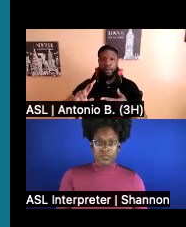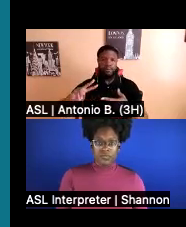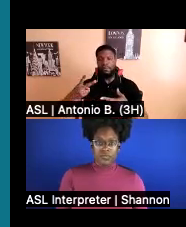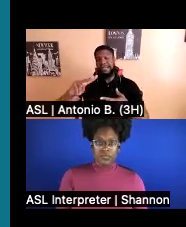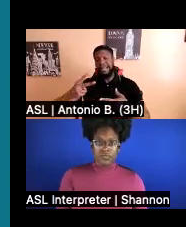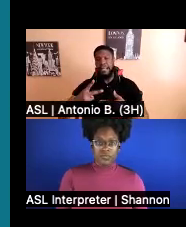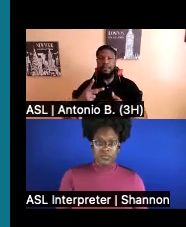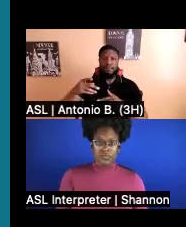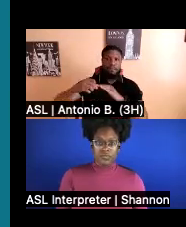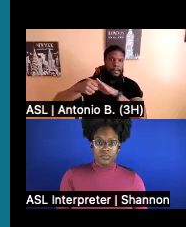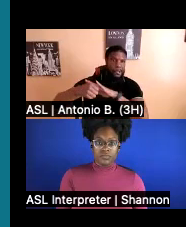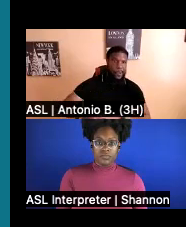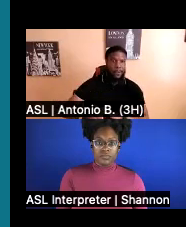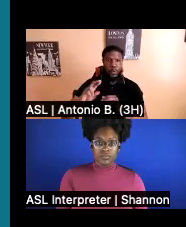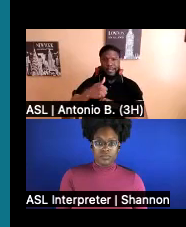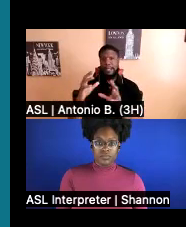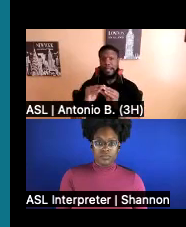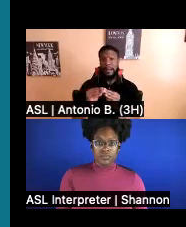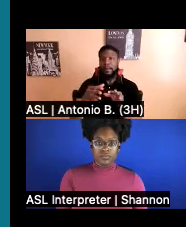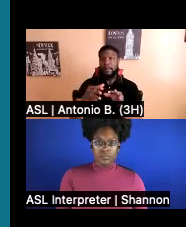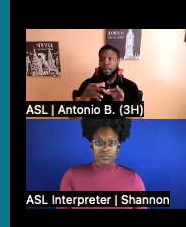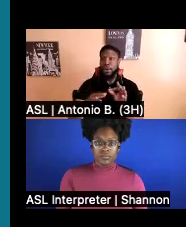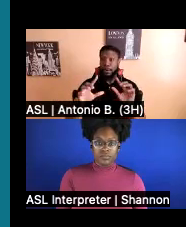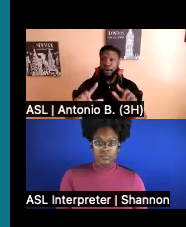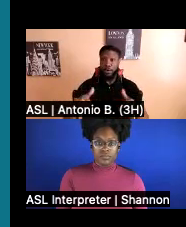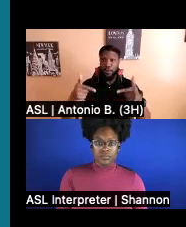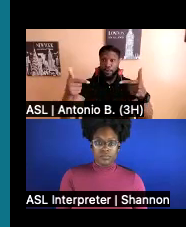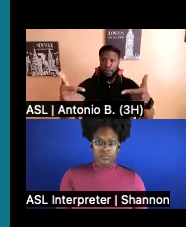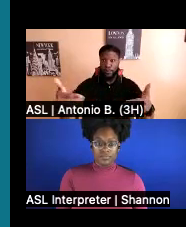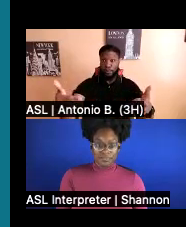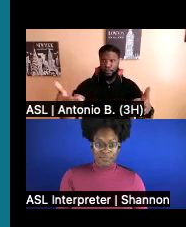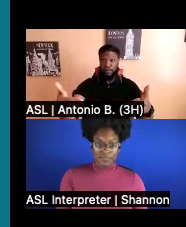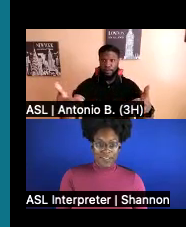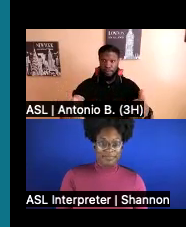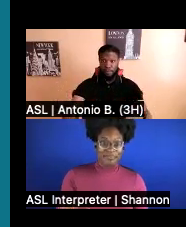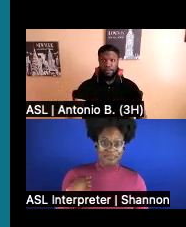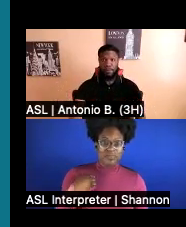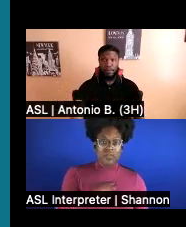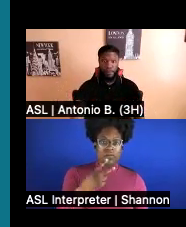We see a similar disconnect with minimal marking where 27% of consultants' suggesting